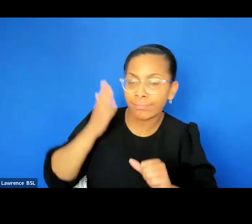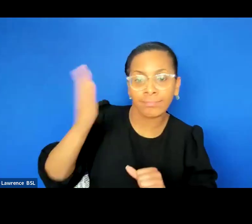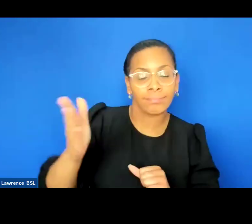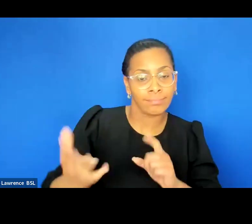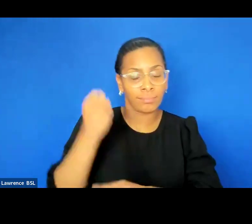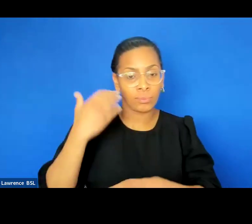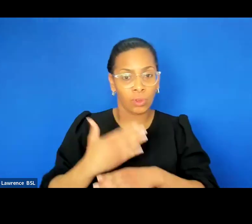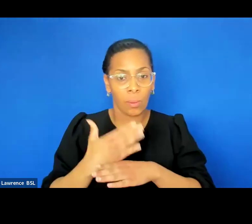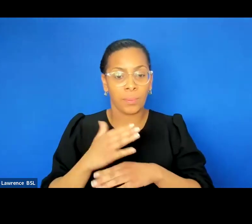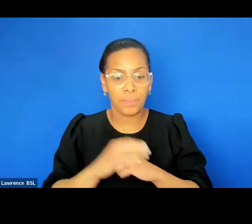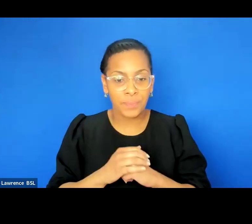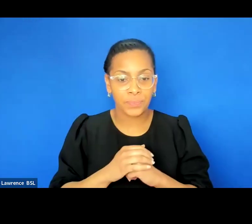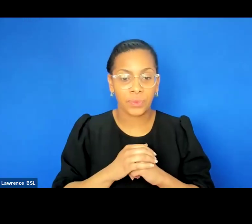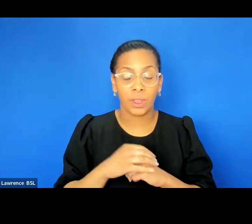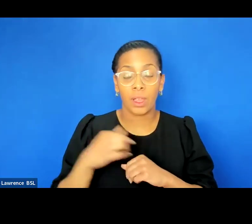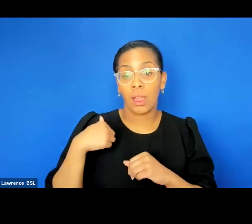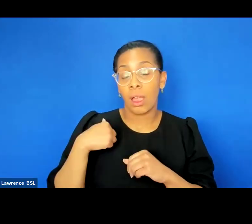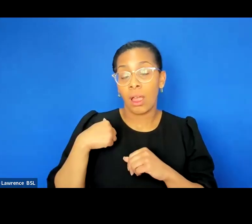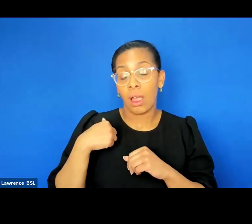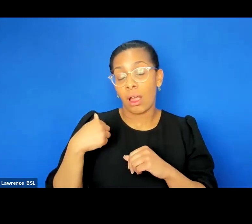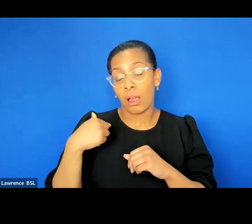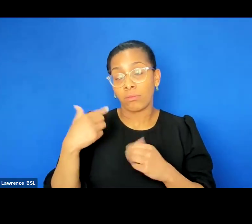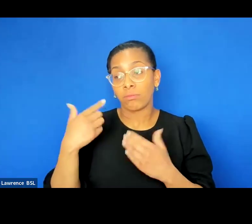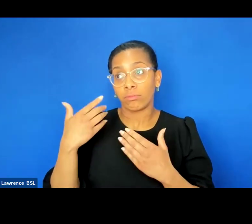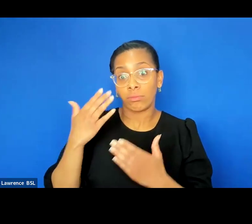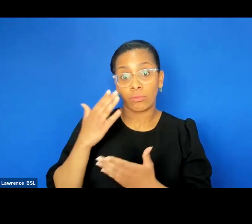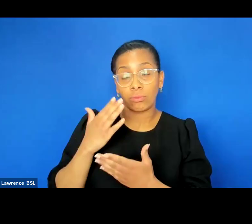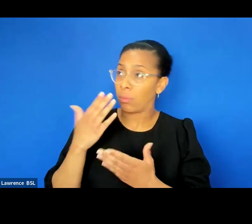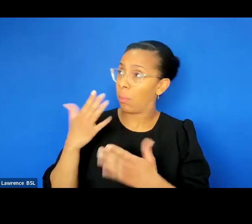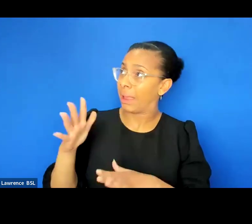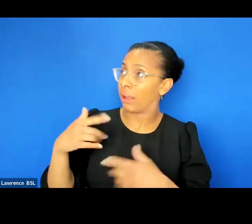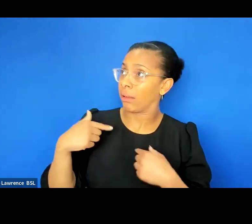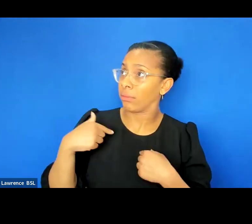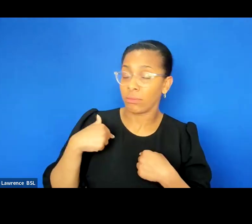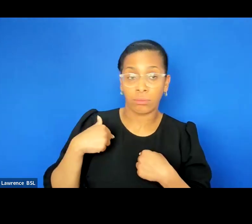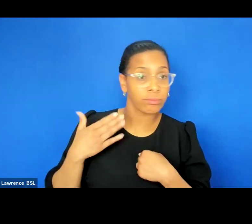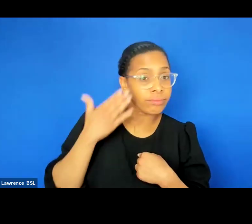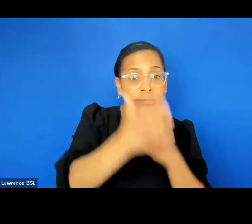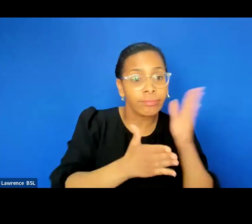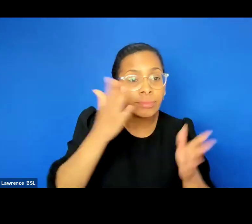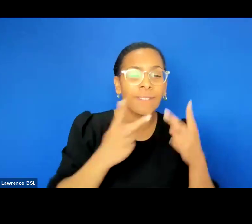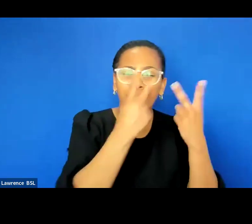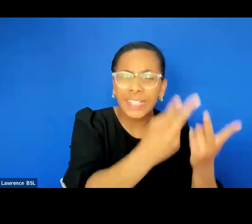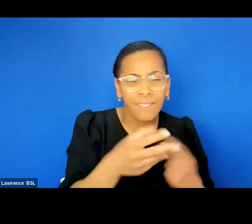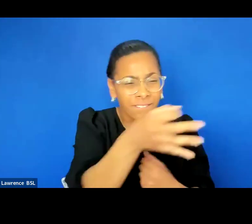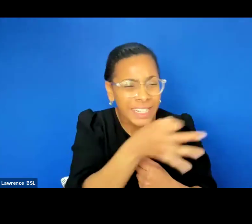And I was actually sent out to visit villages in rural areas of Ecuador.